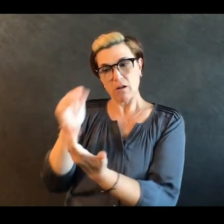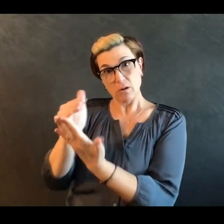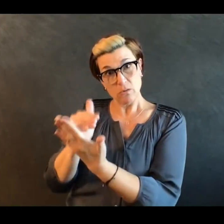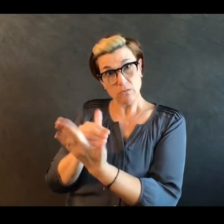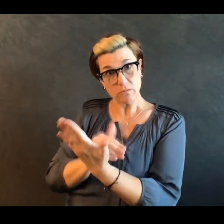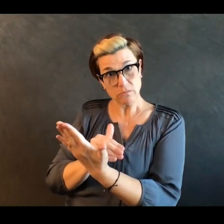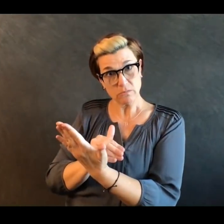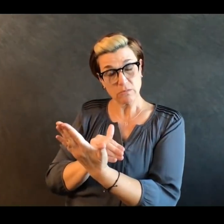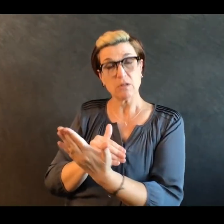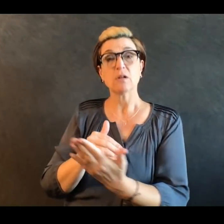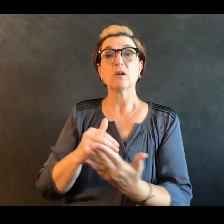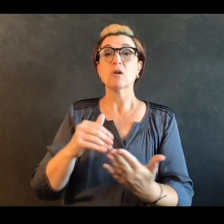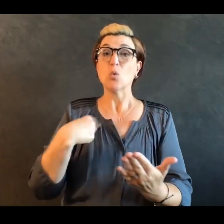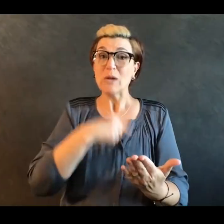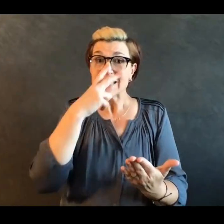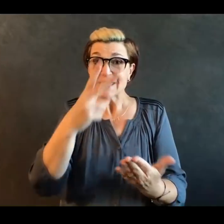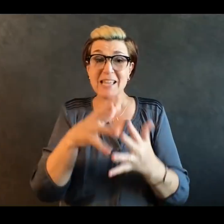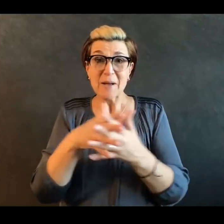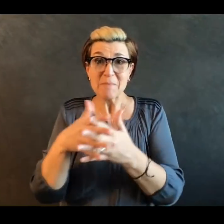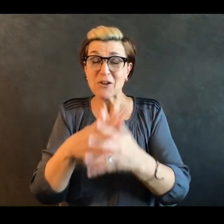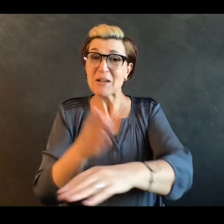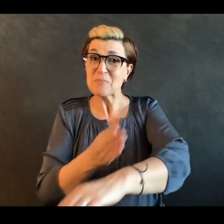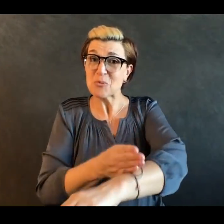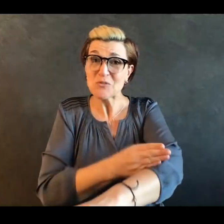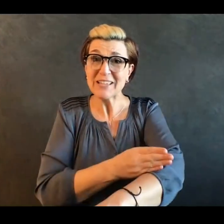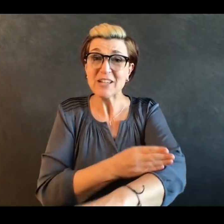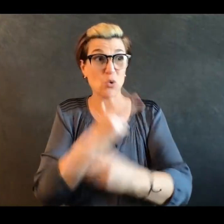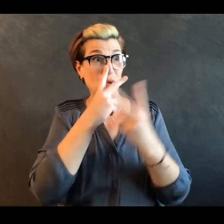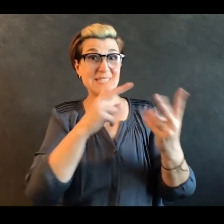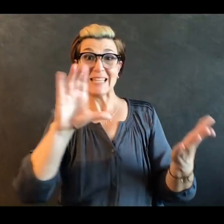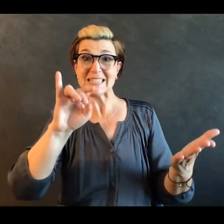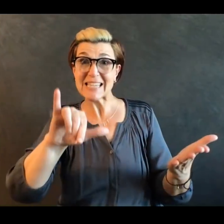improving we see as metro areas we're improving we see as communities as